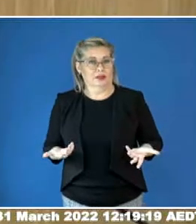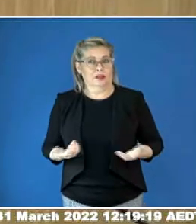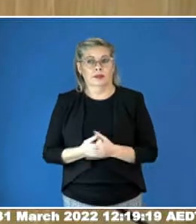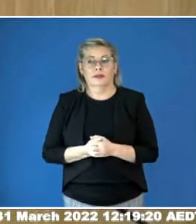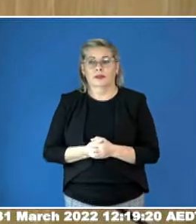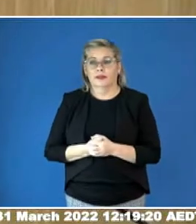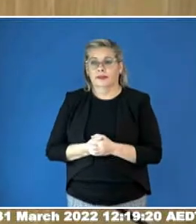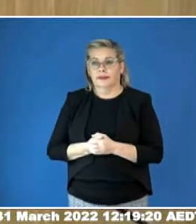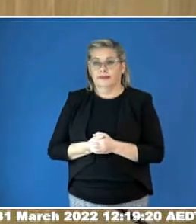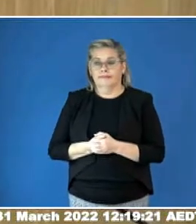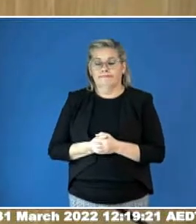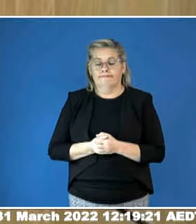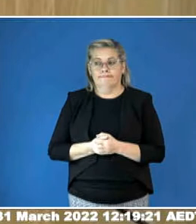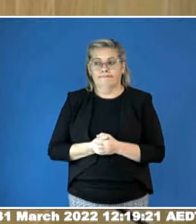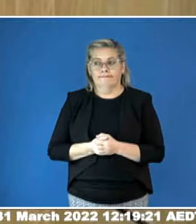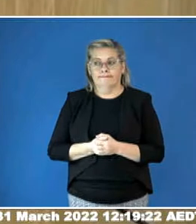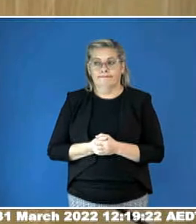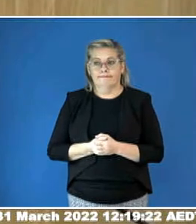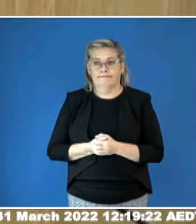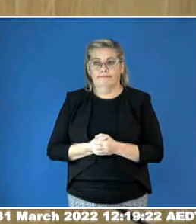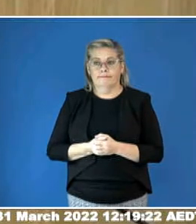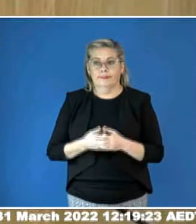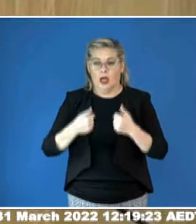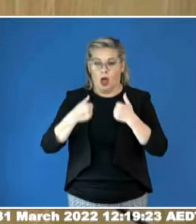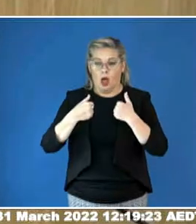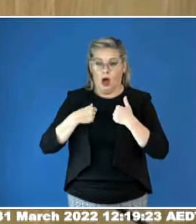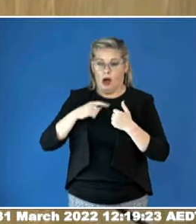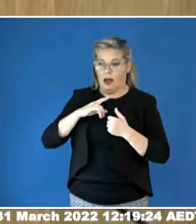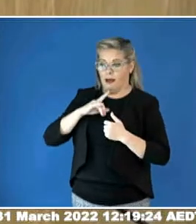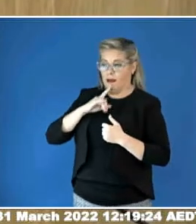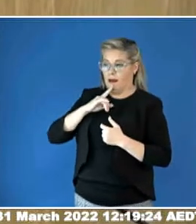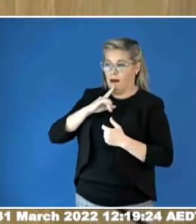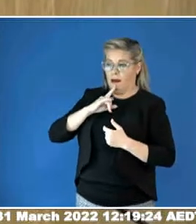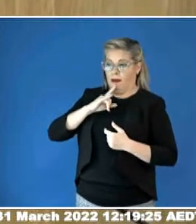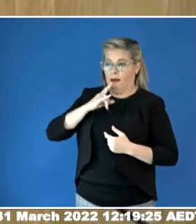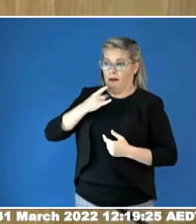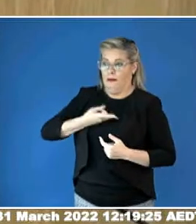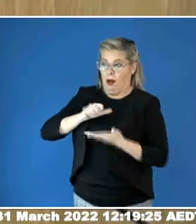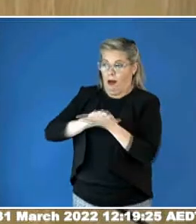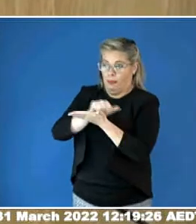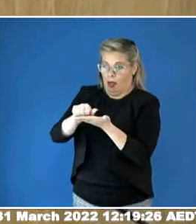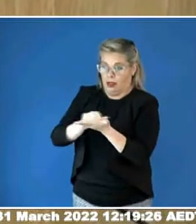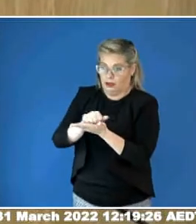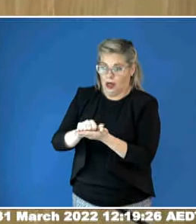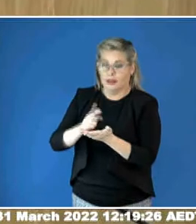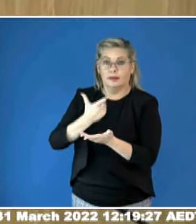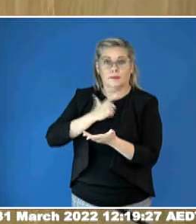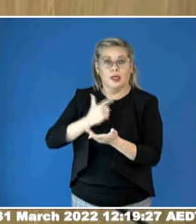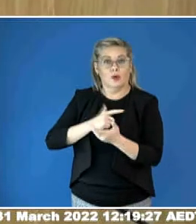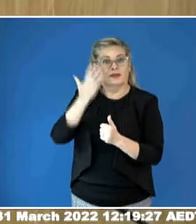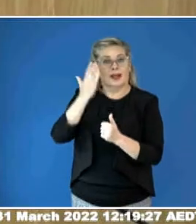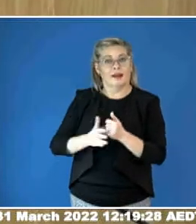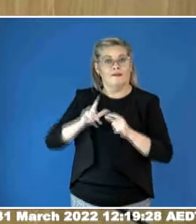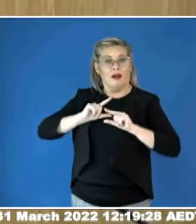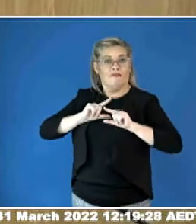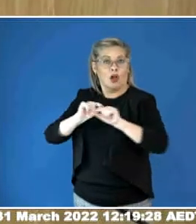apology for me taking so long to provide an outcome to the investigation.